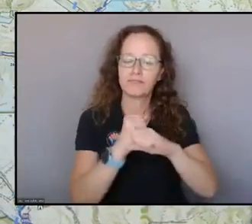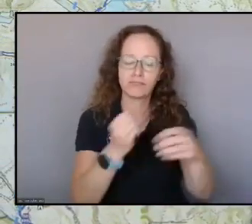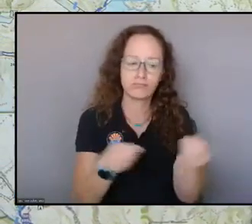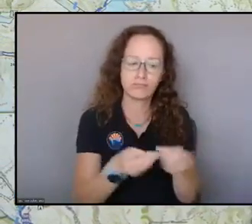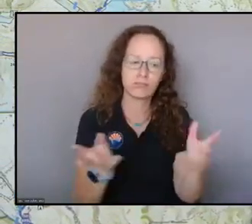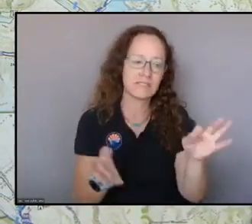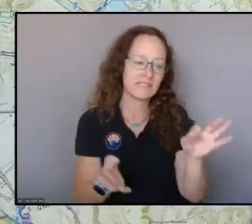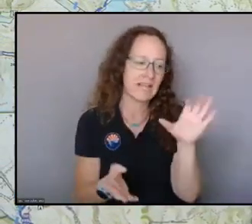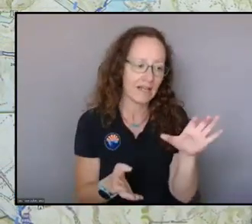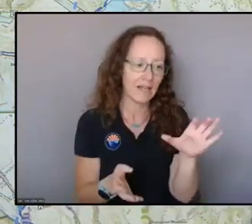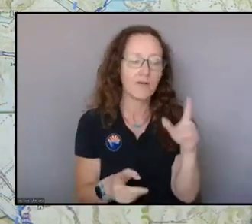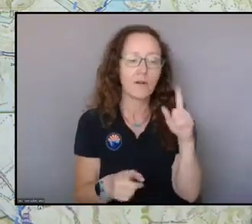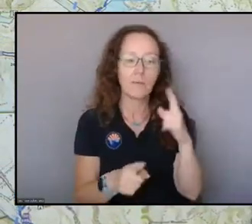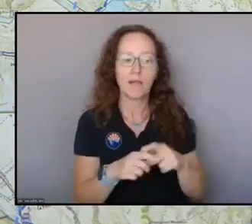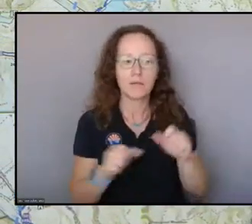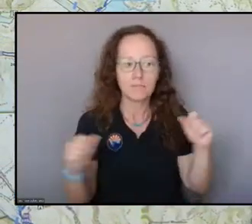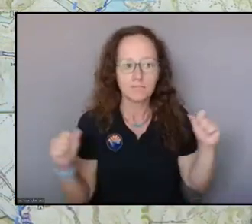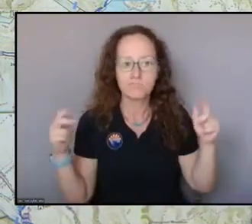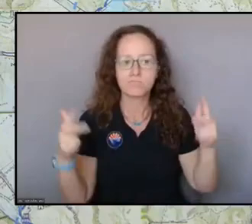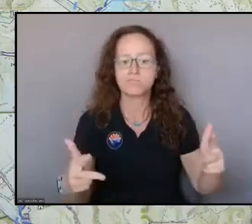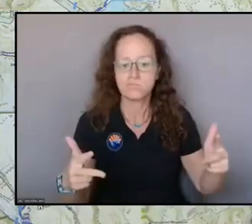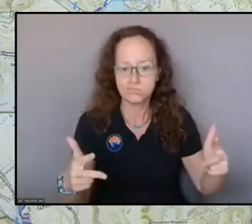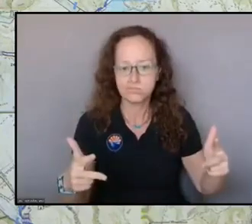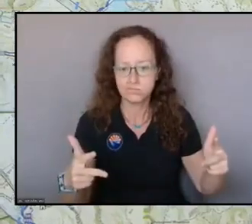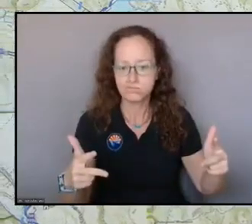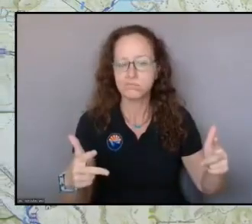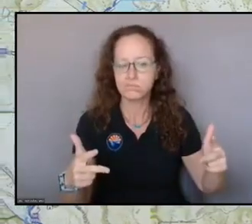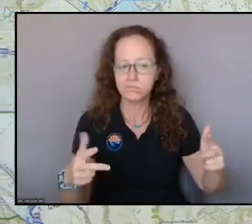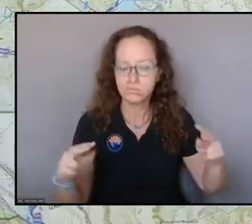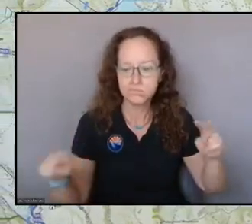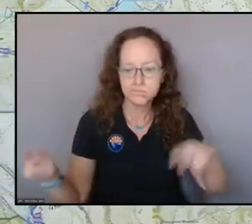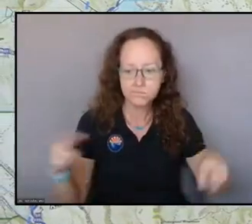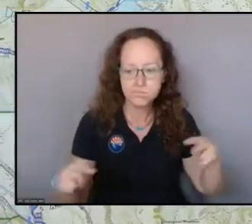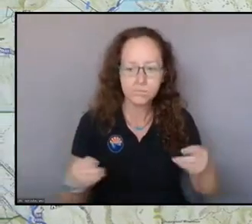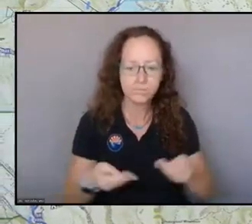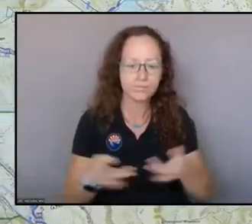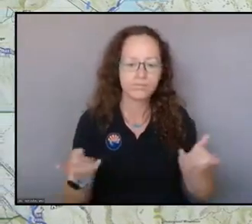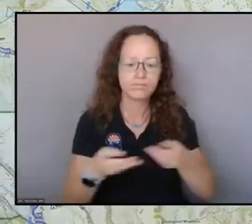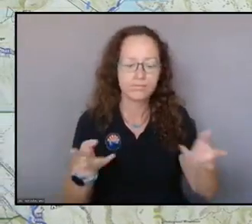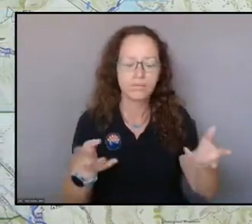THEY PASSED OUT FLIERS AND WILL BE OUT IN FULL FORCE